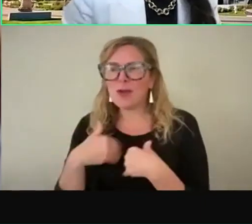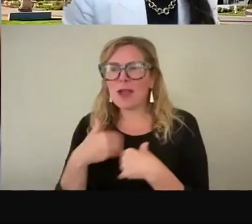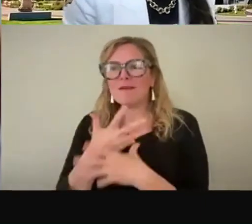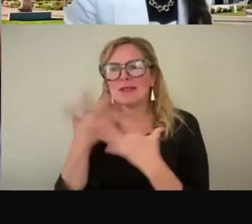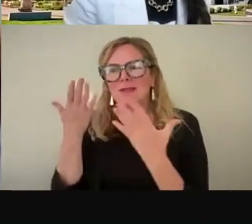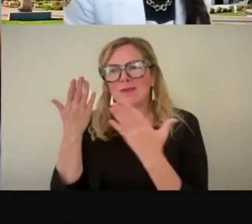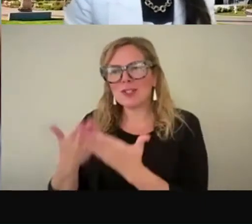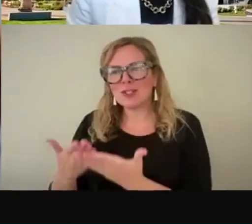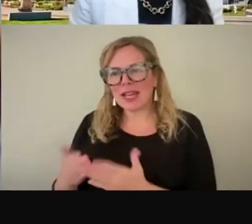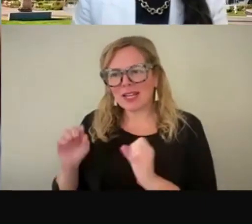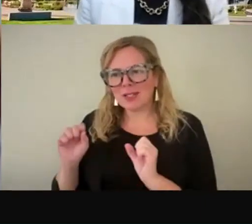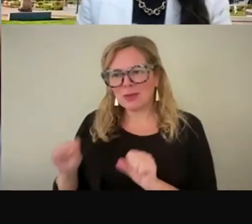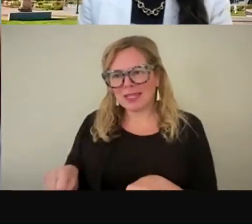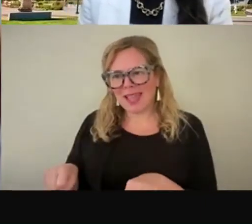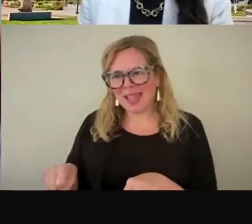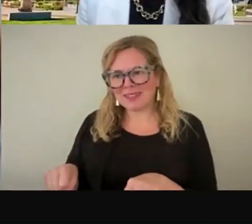Sowmya Iyer: Yeah. >> Lauren Moo: Well, I'll just chime in a little